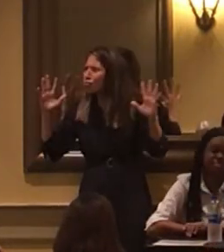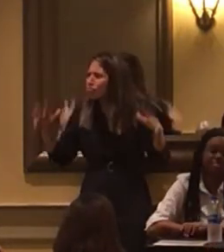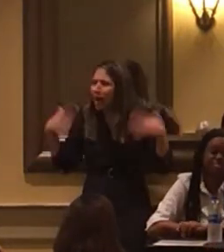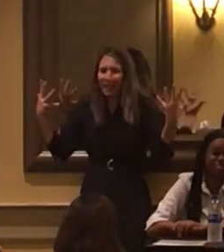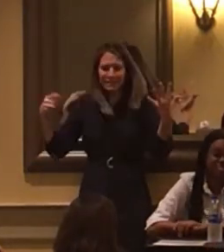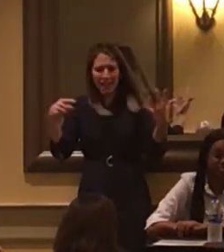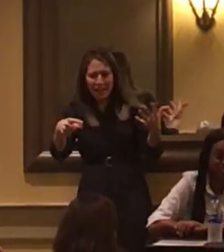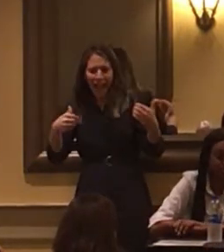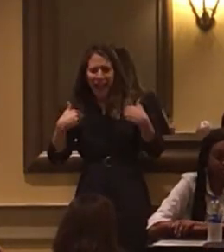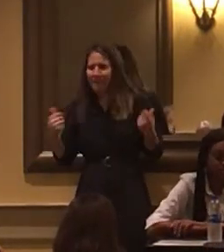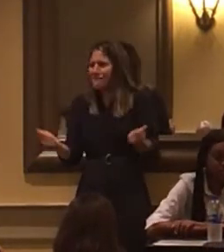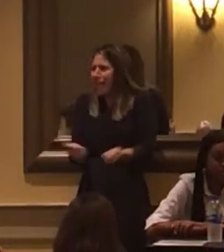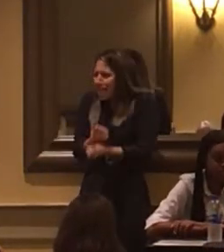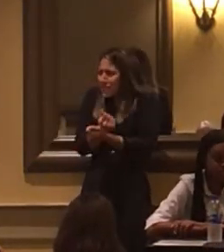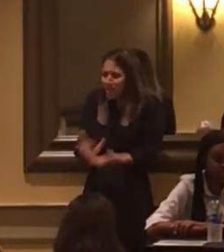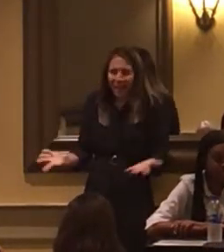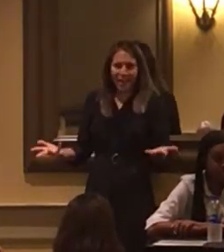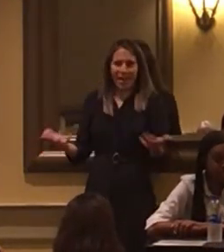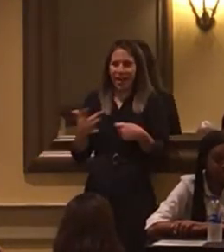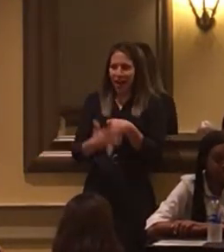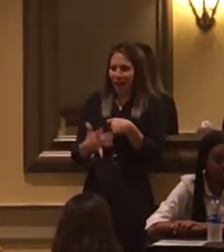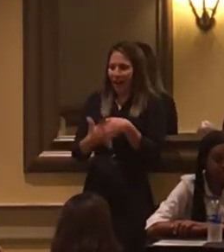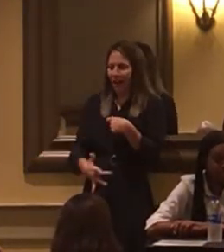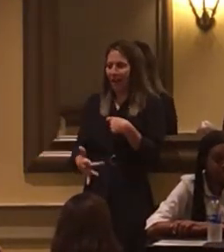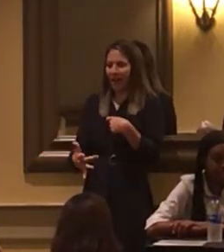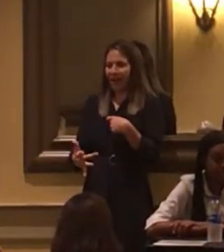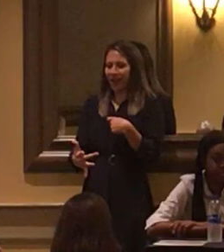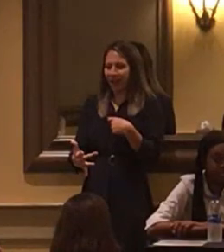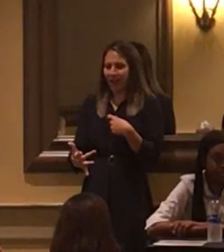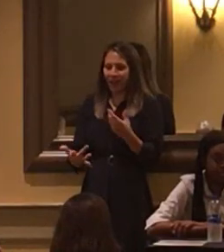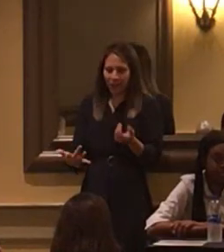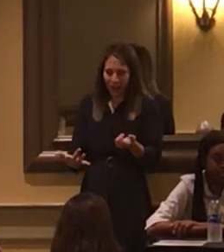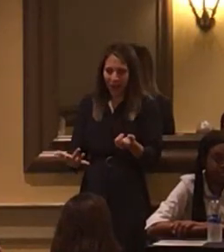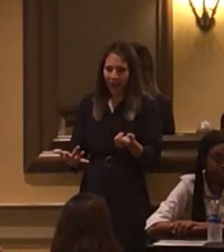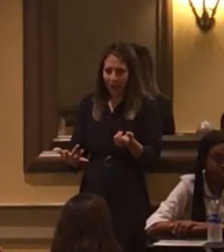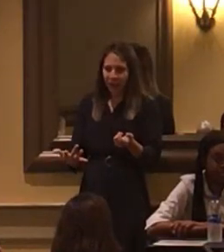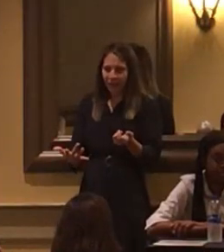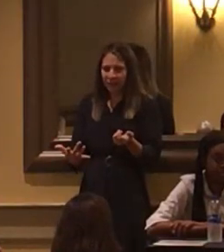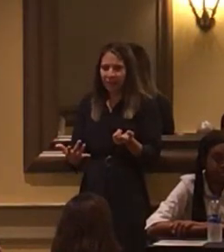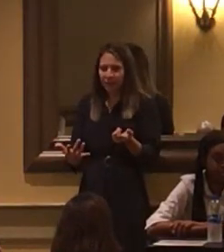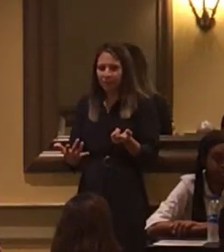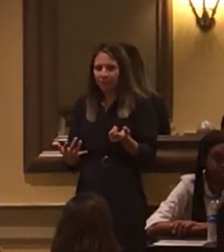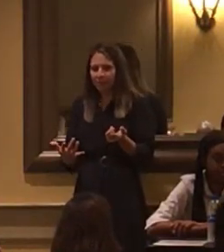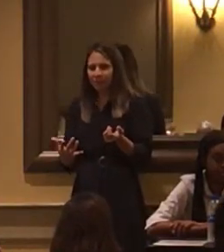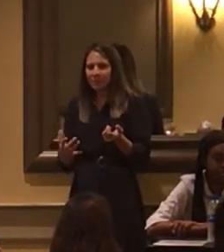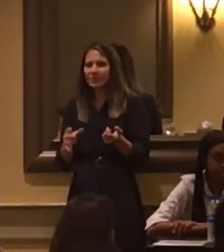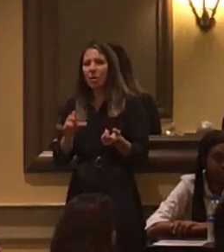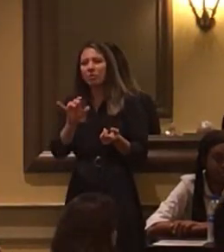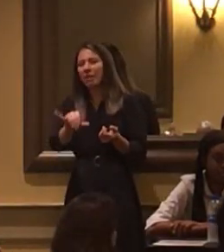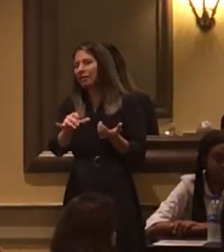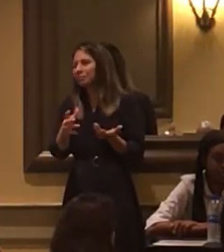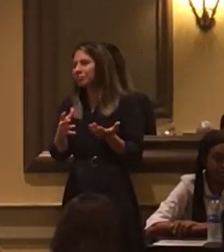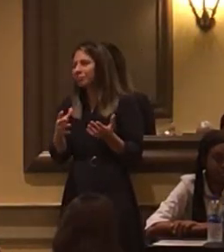They really have everything and like